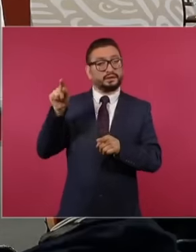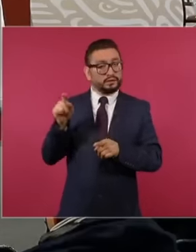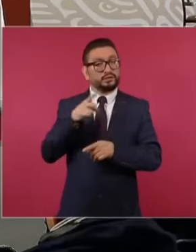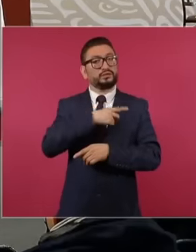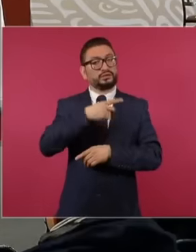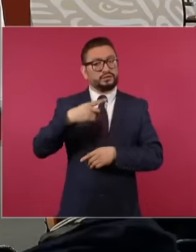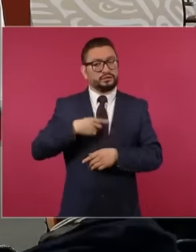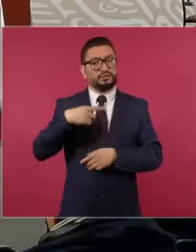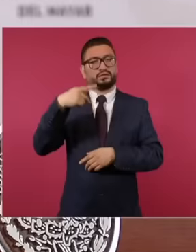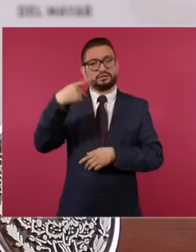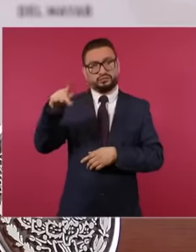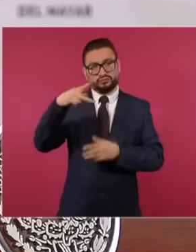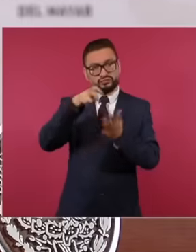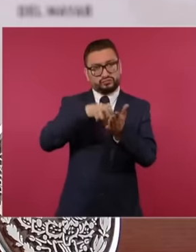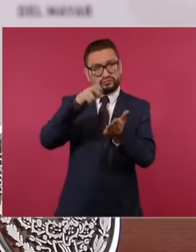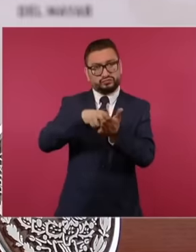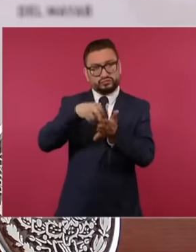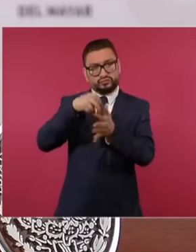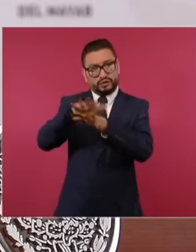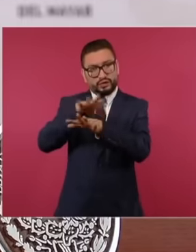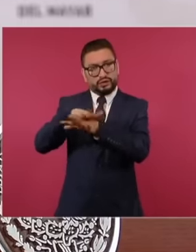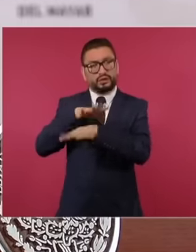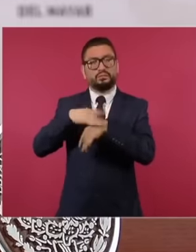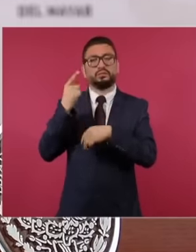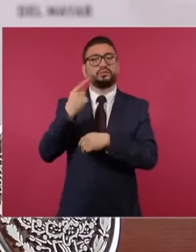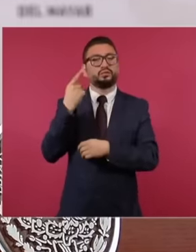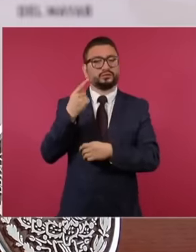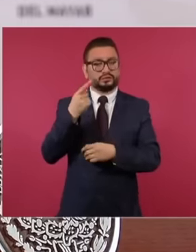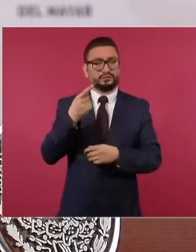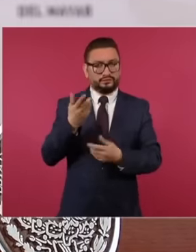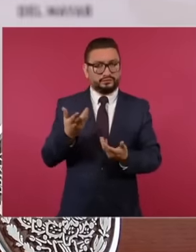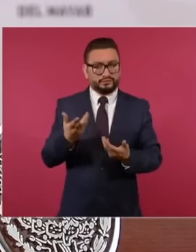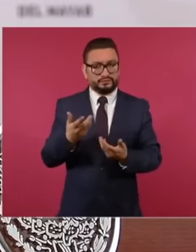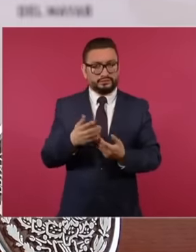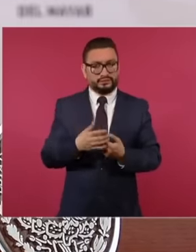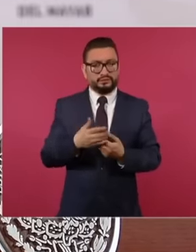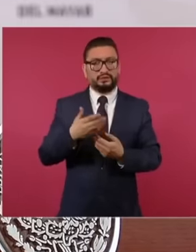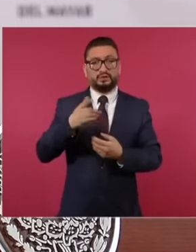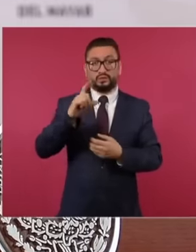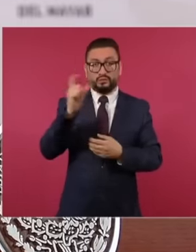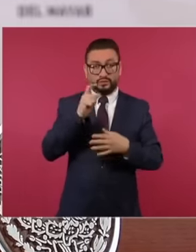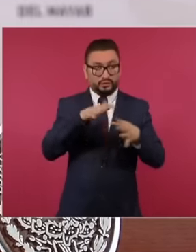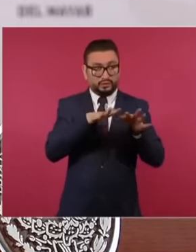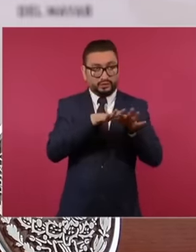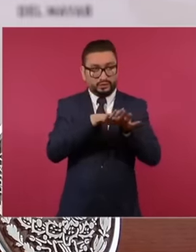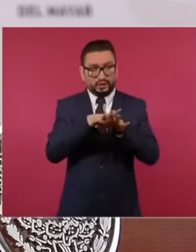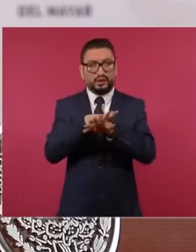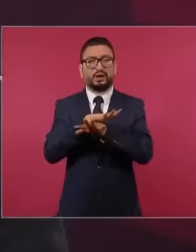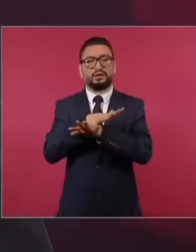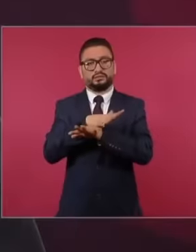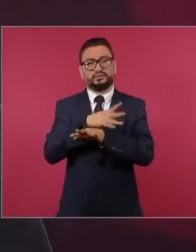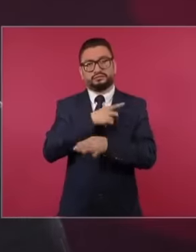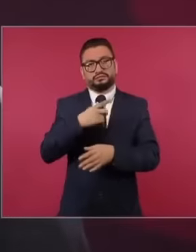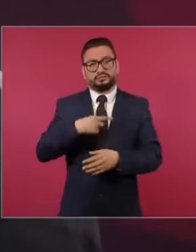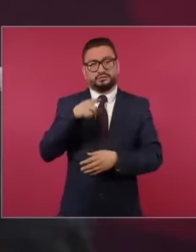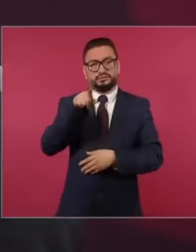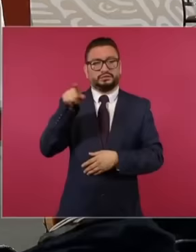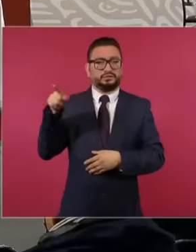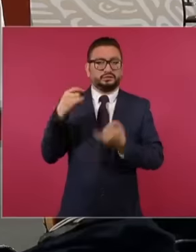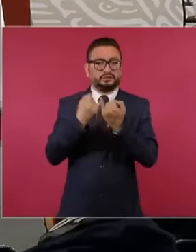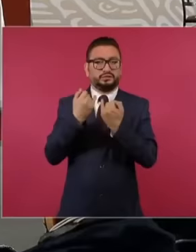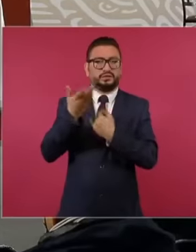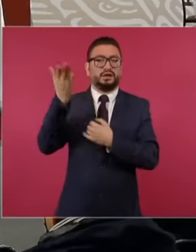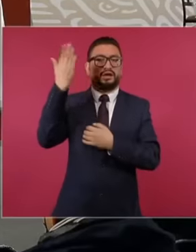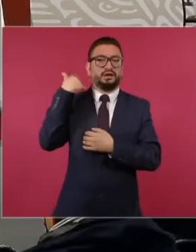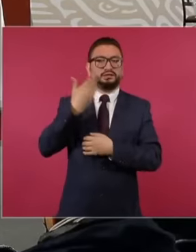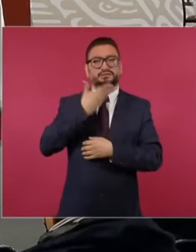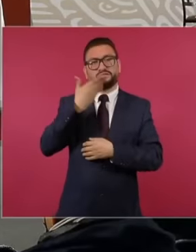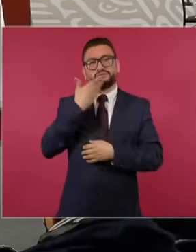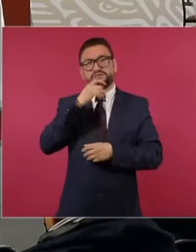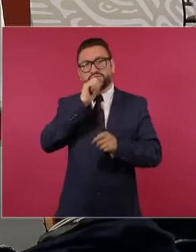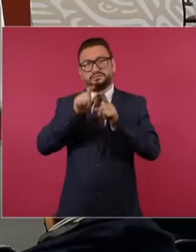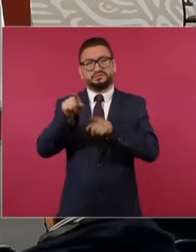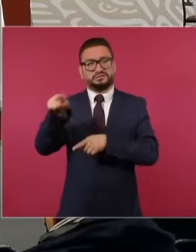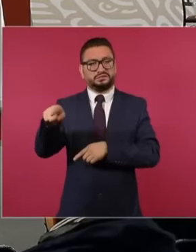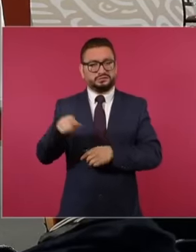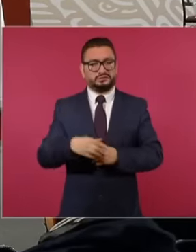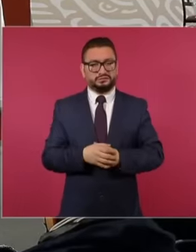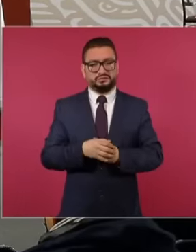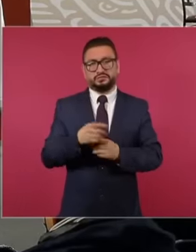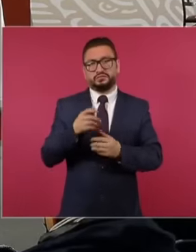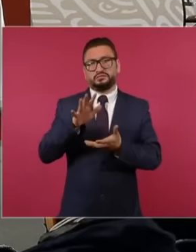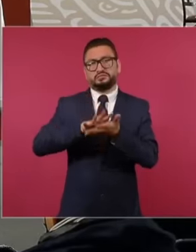have a reform because when the change came, those who were there were the same for the most part